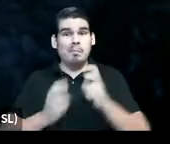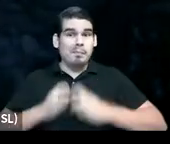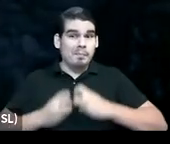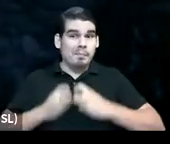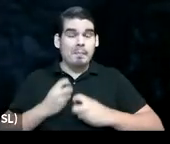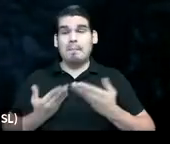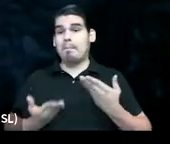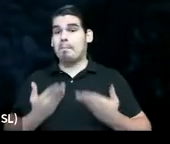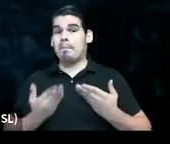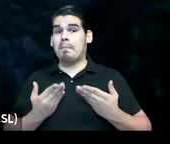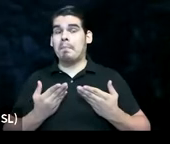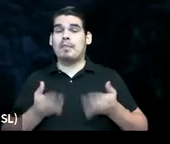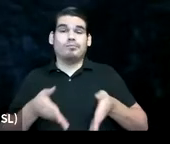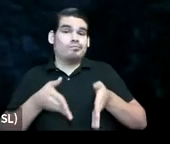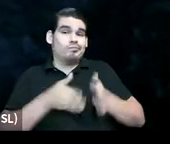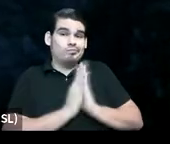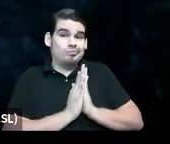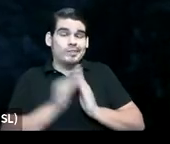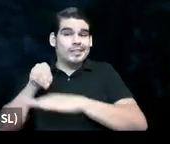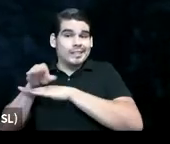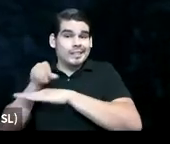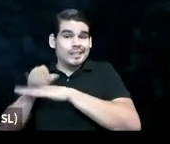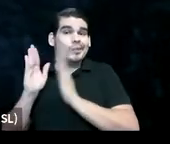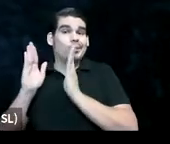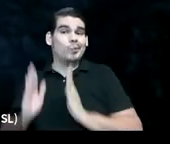and an example of a new resolution, right. So that's something to think about.